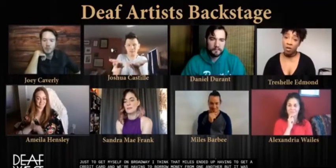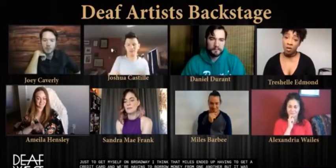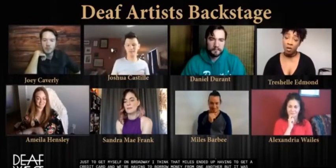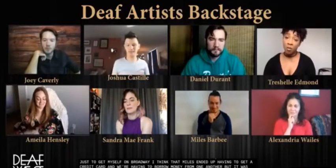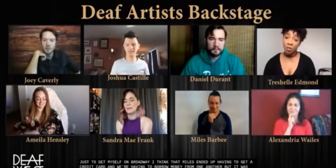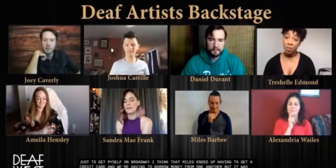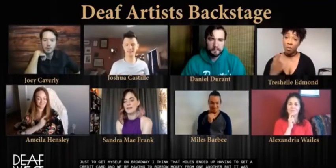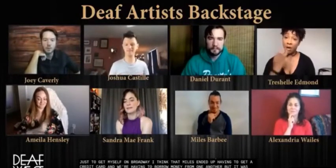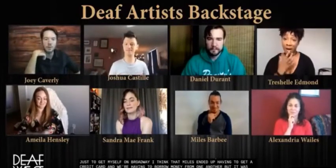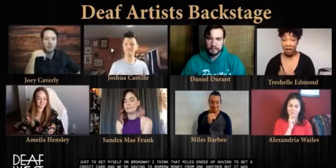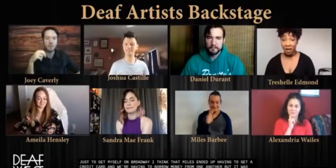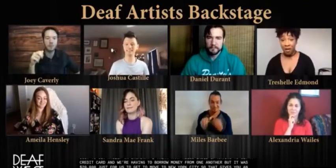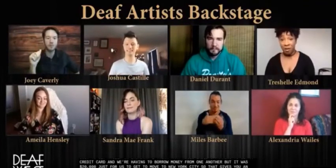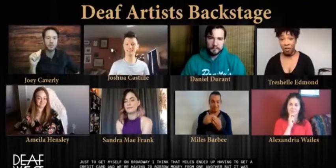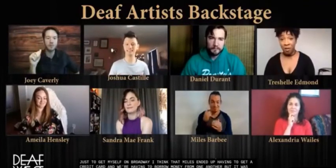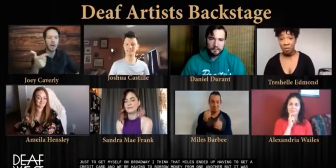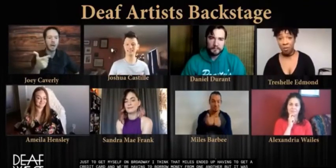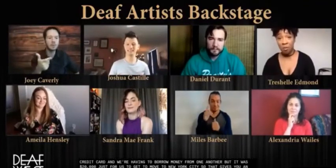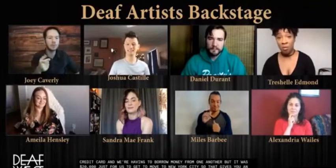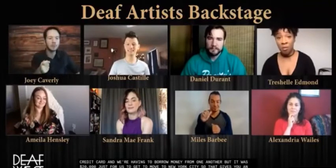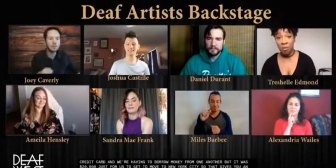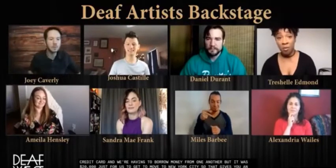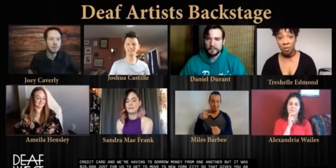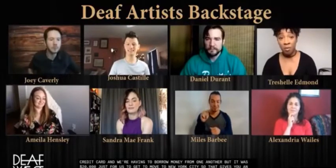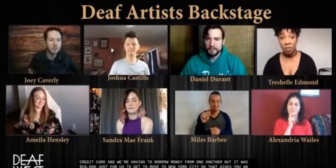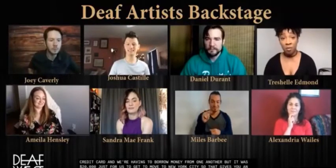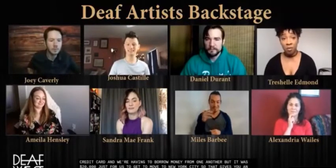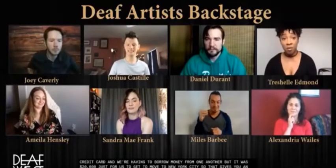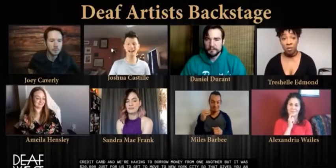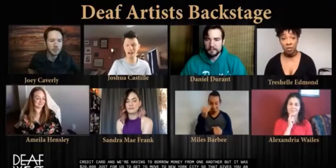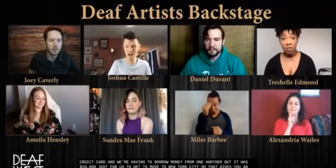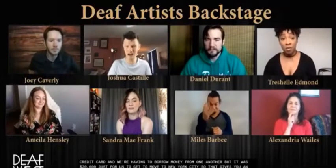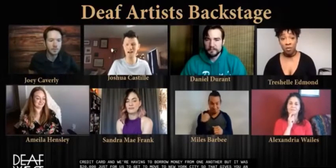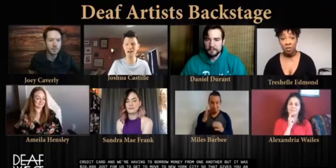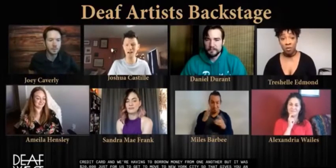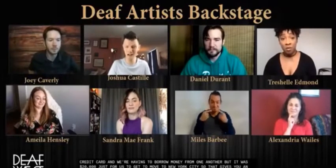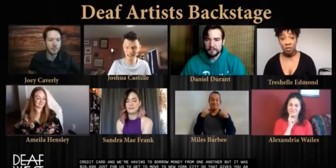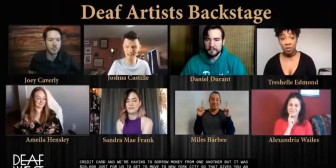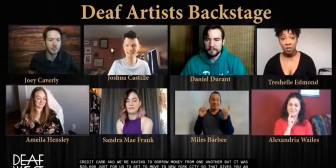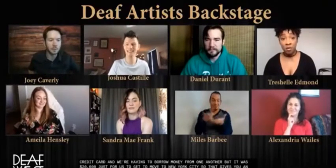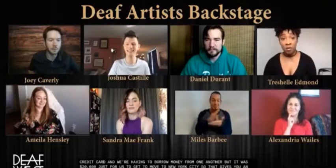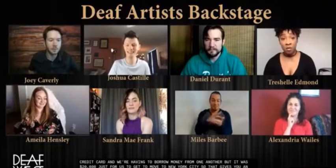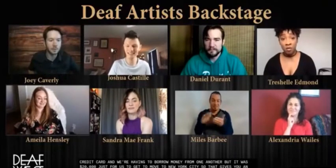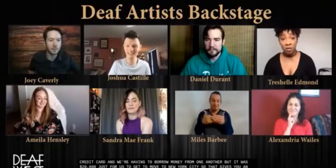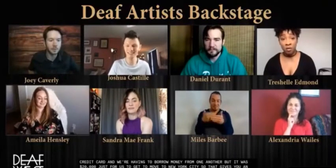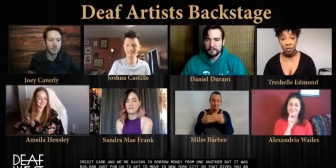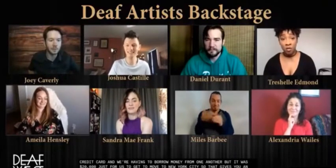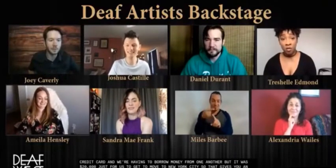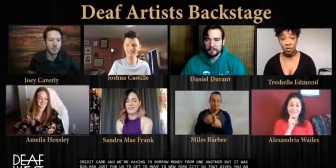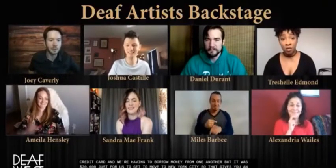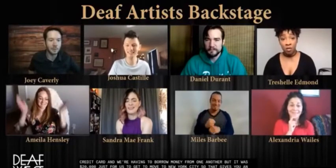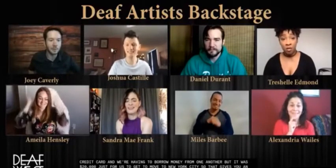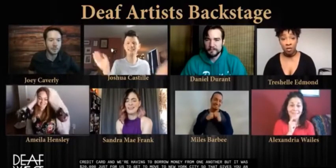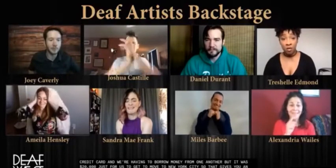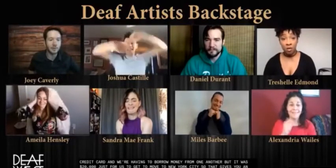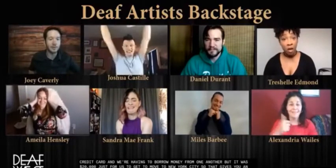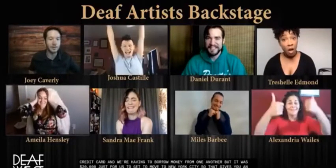I mean, it includes so many different components. Joey: Wow. Miles Miles: Yeah, and just so you all know.